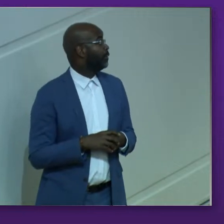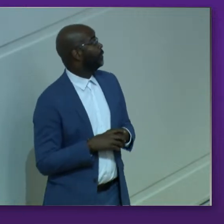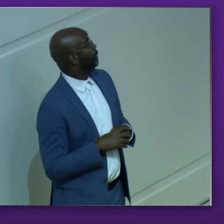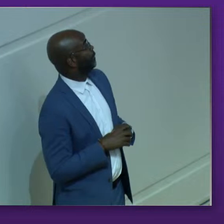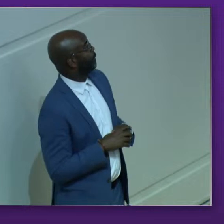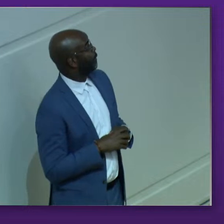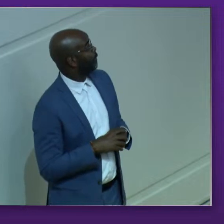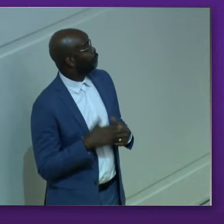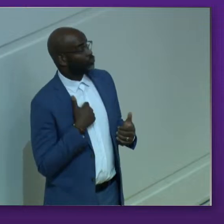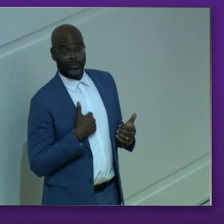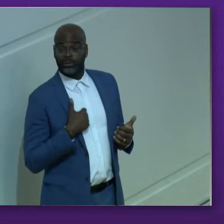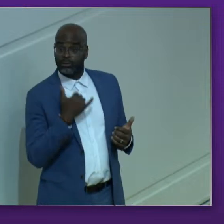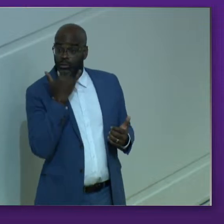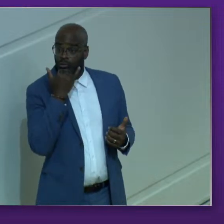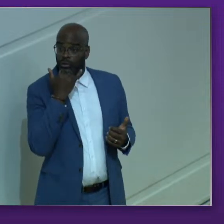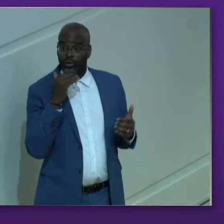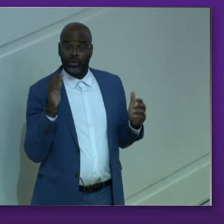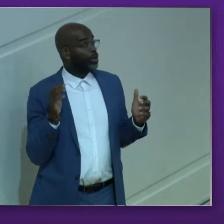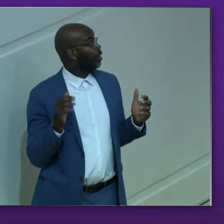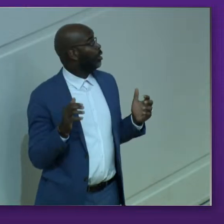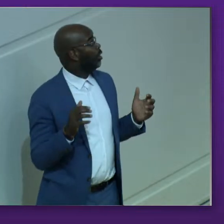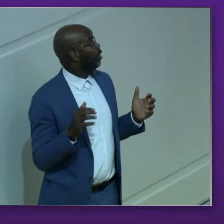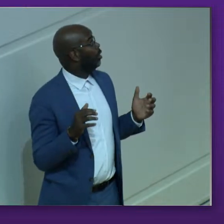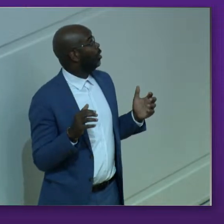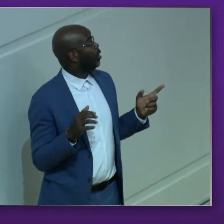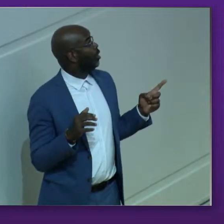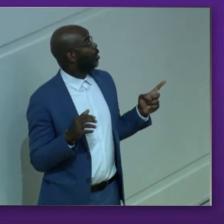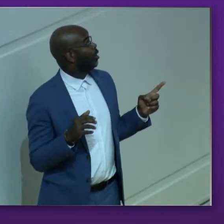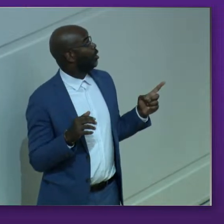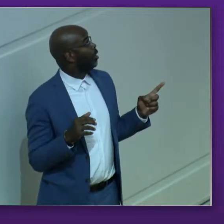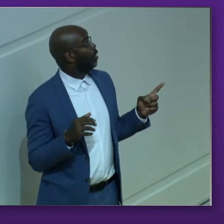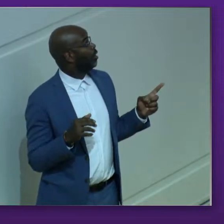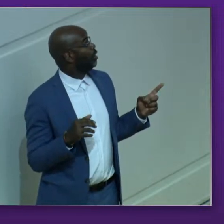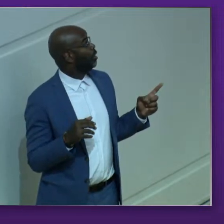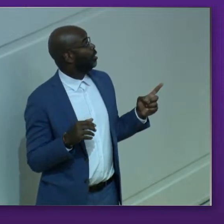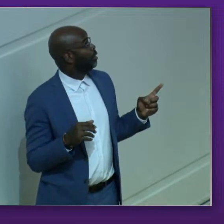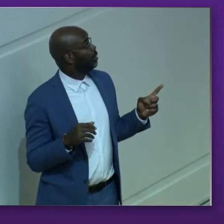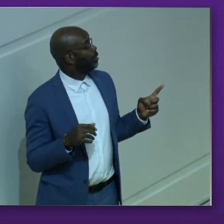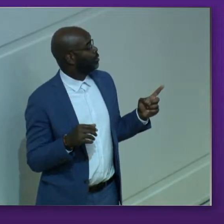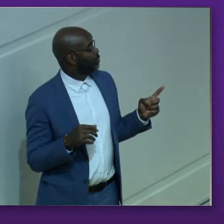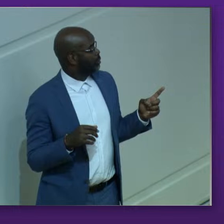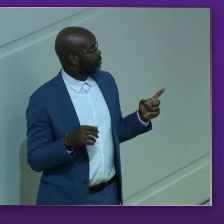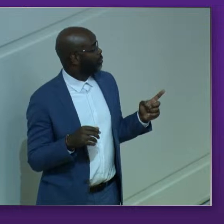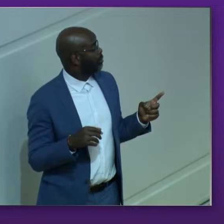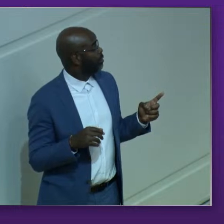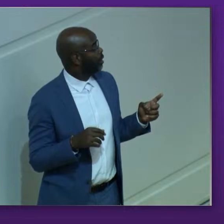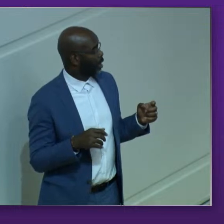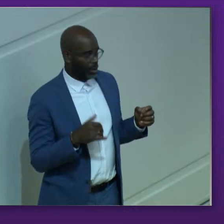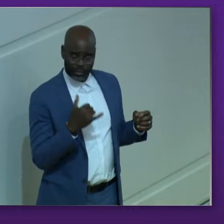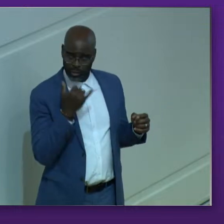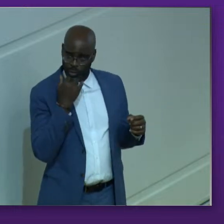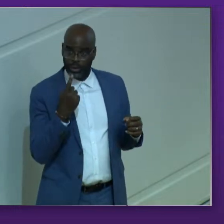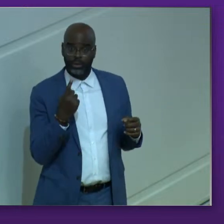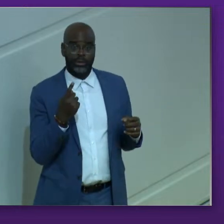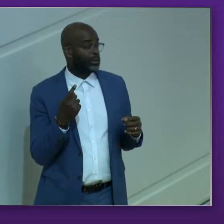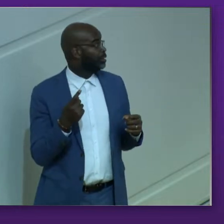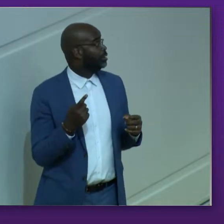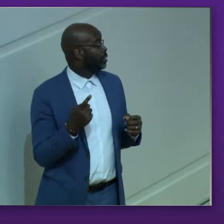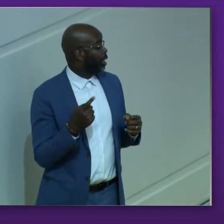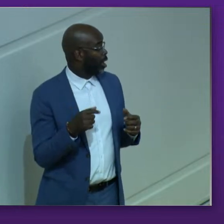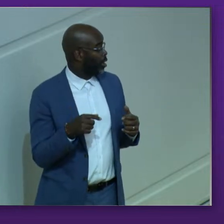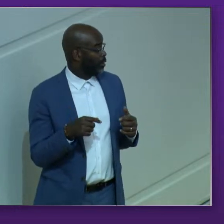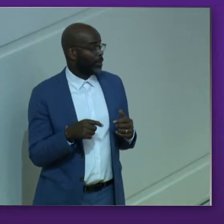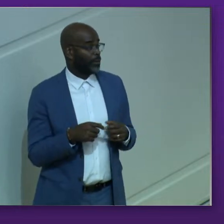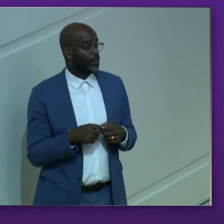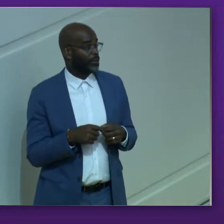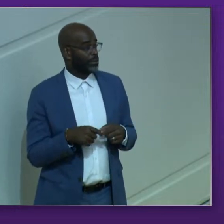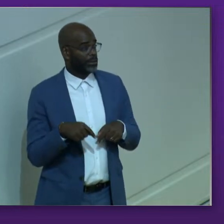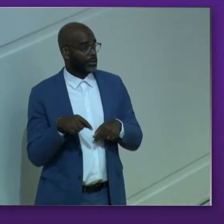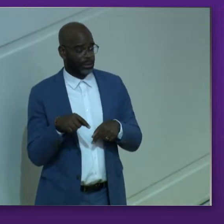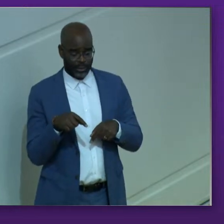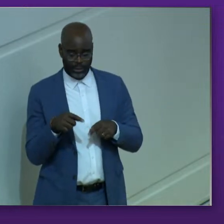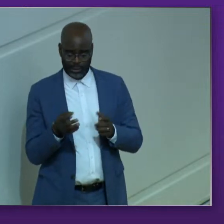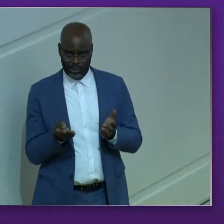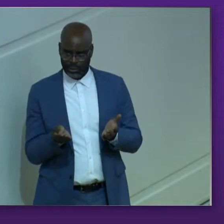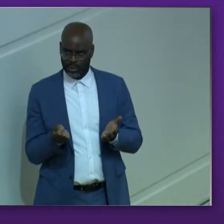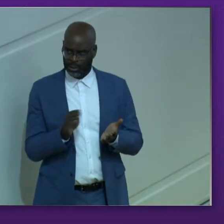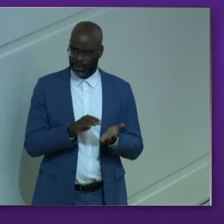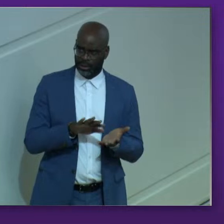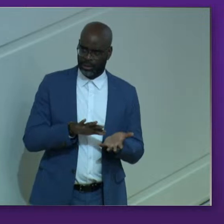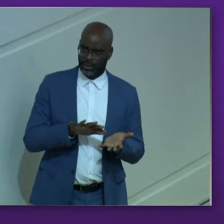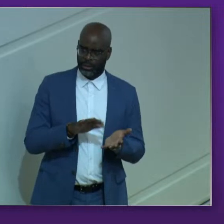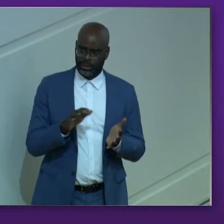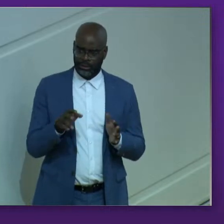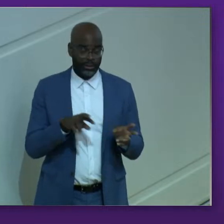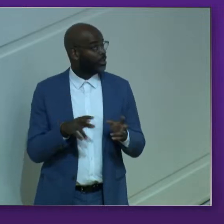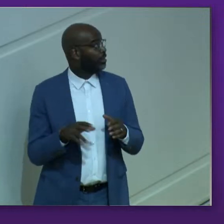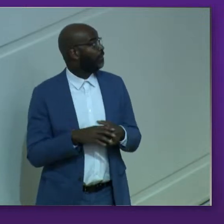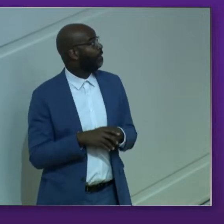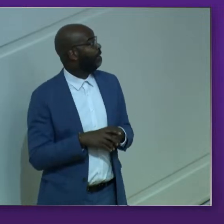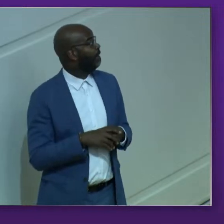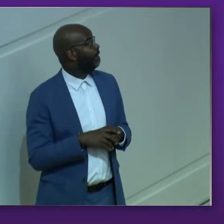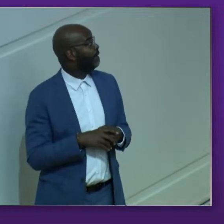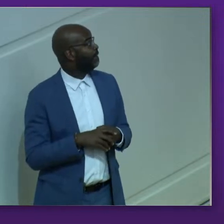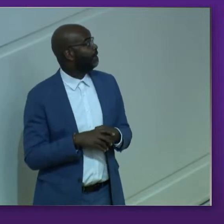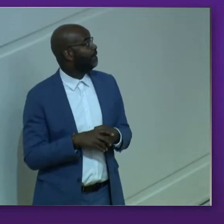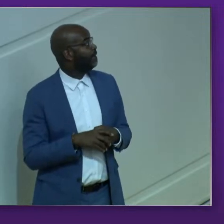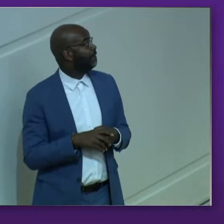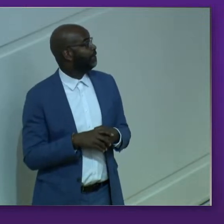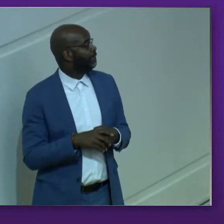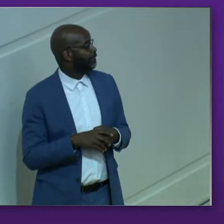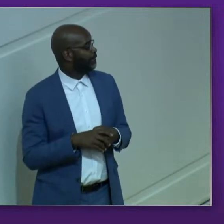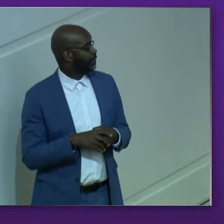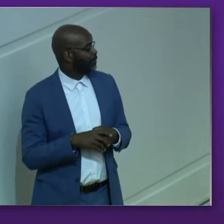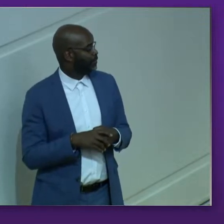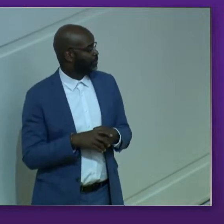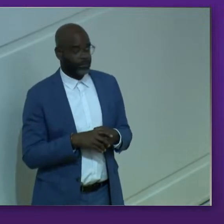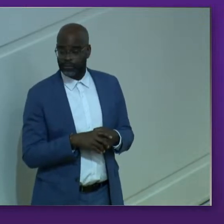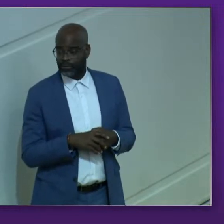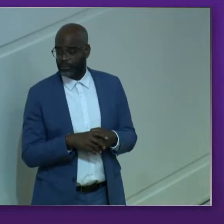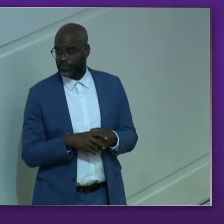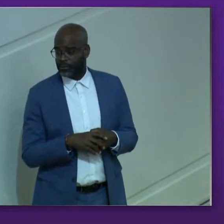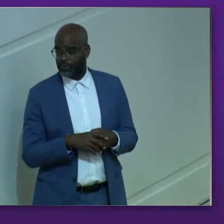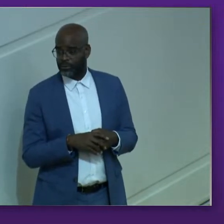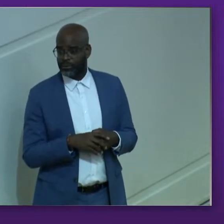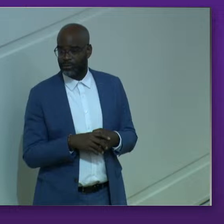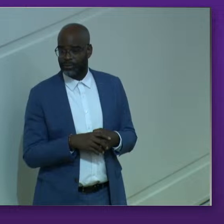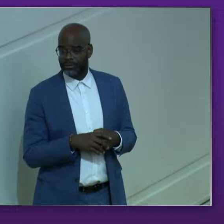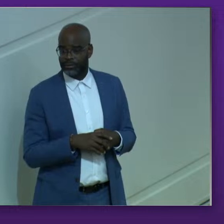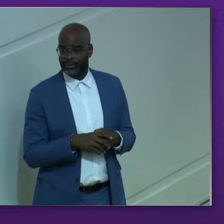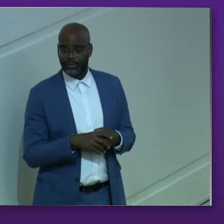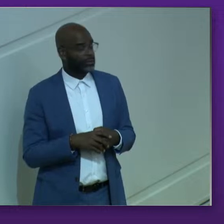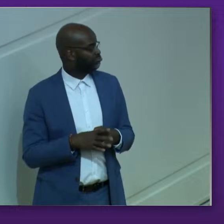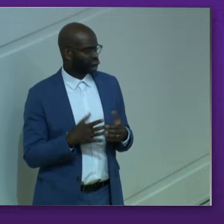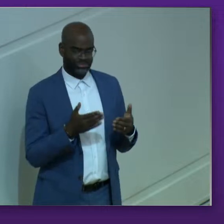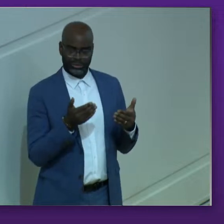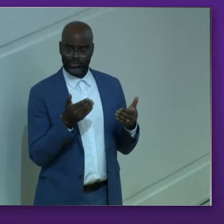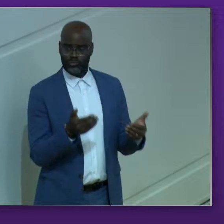FABULOUS GROUP PICTURE.